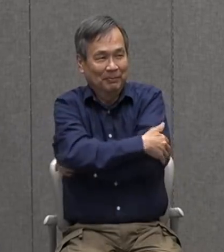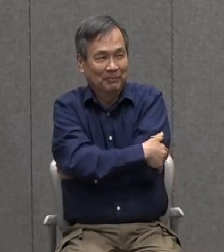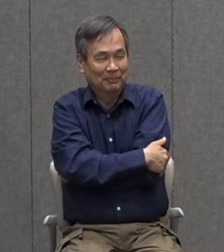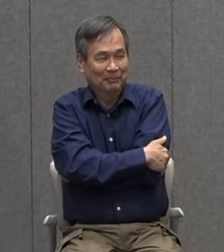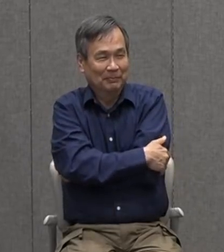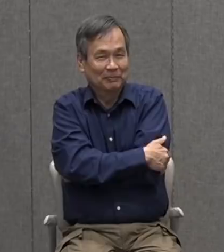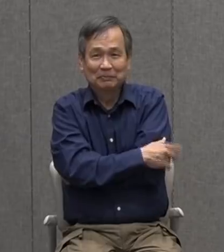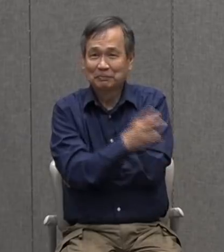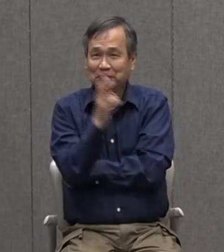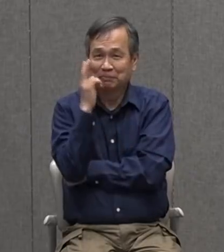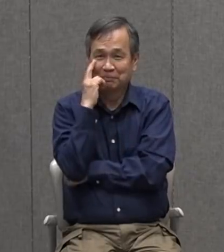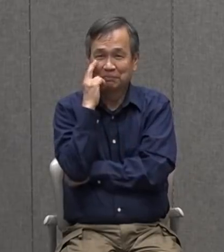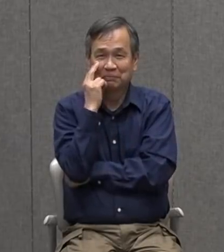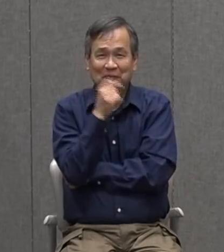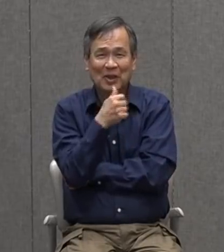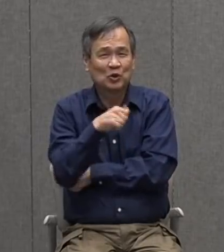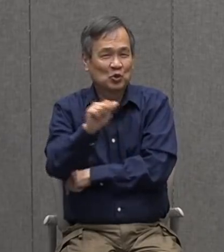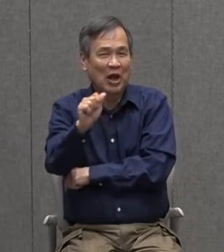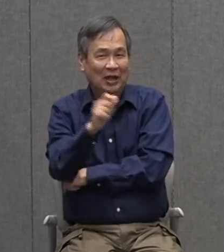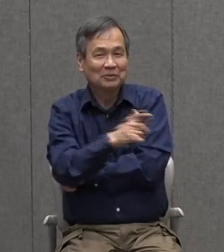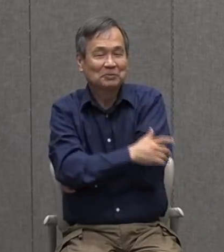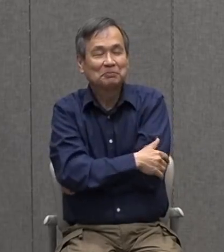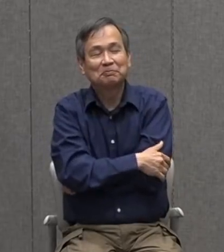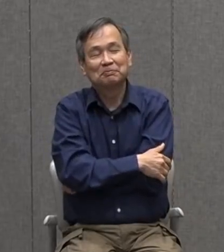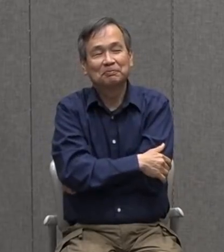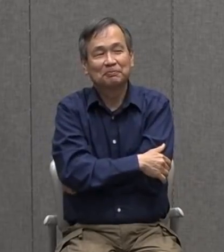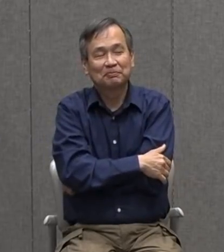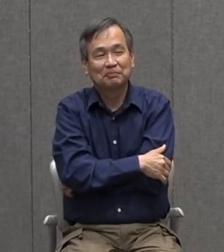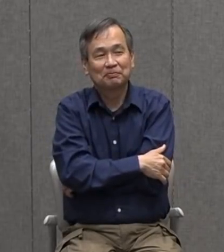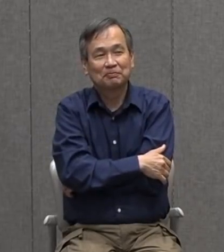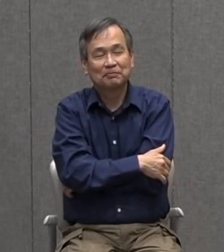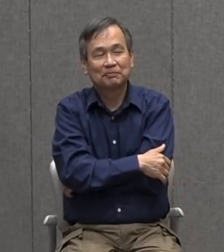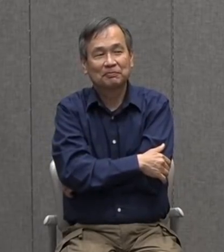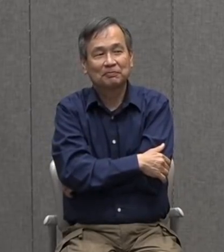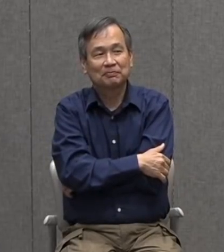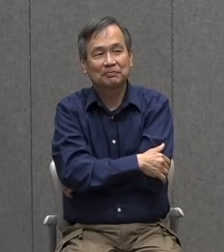Let's try, maybe I'll go low this time.